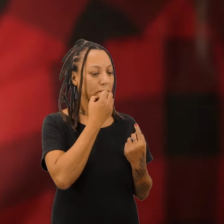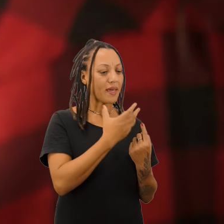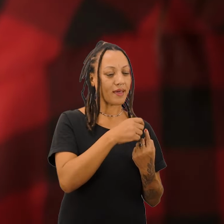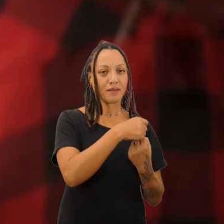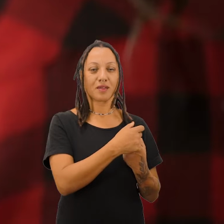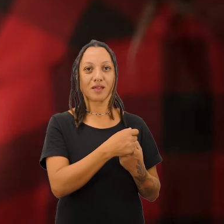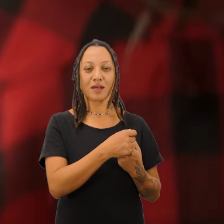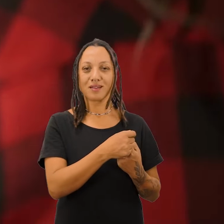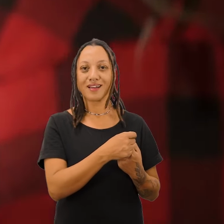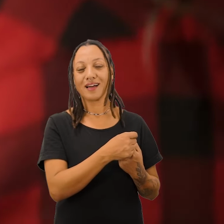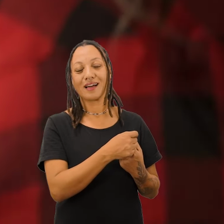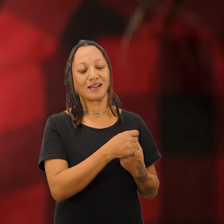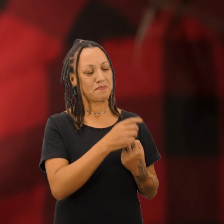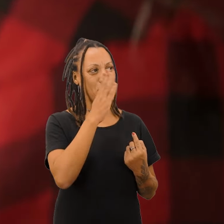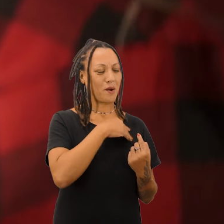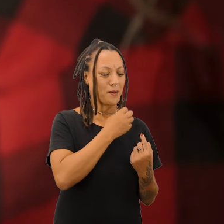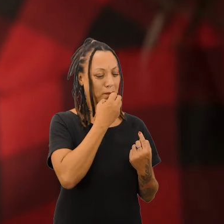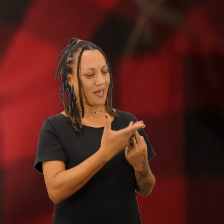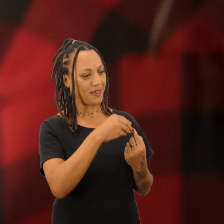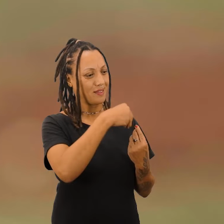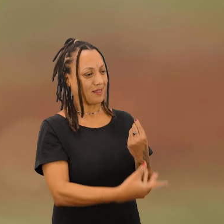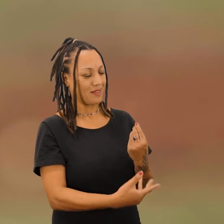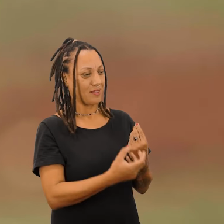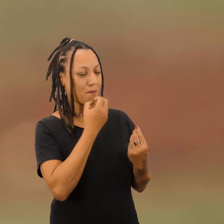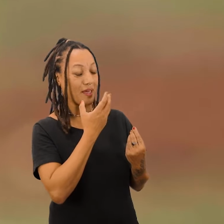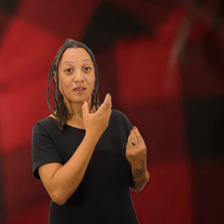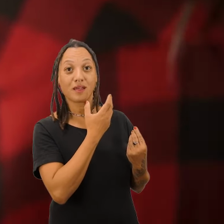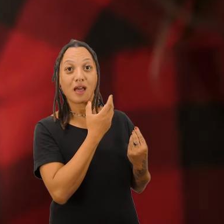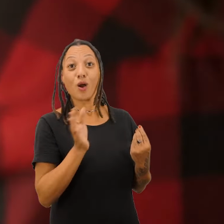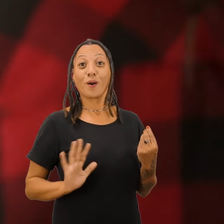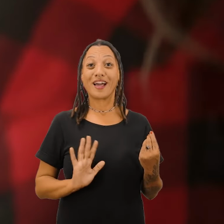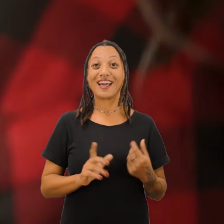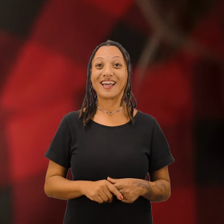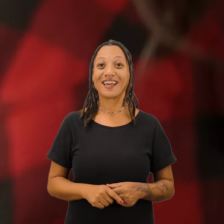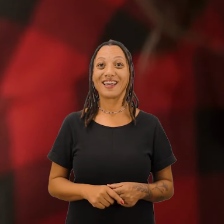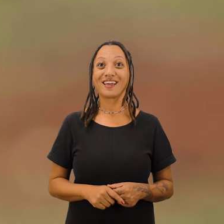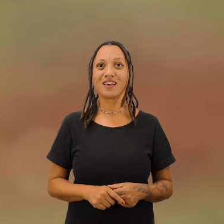[Click] [Sparkle] [Chico] Love me, ouch... love me not... [grunts]